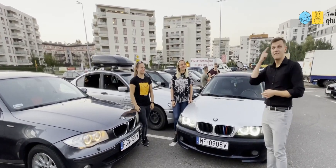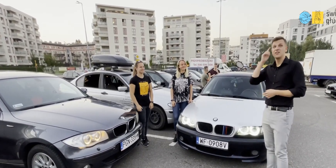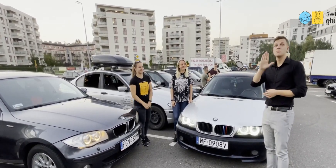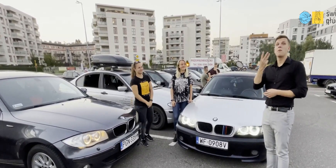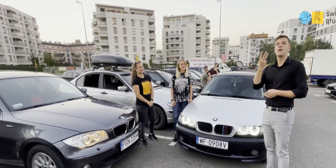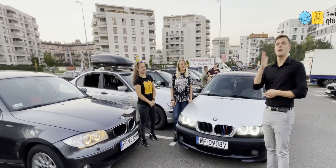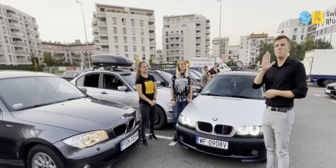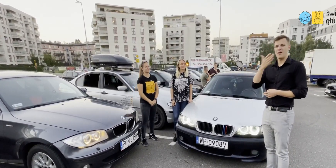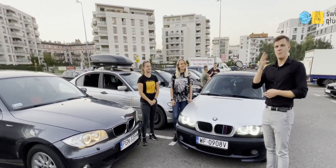[K]: By the way, did you know